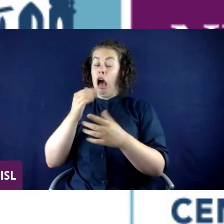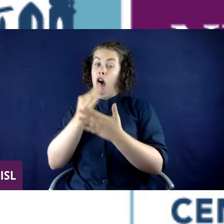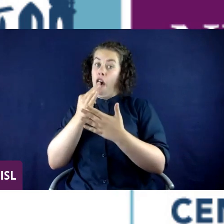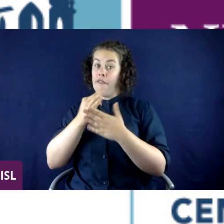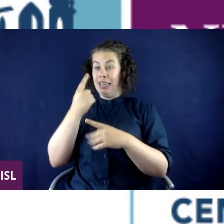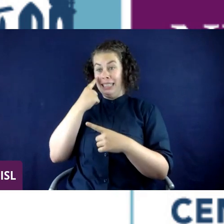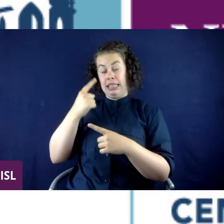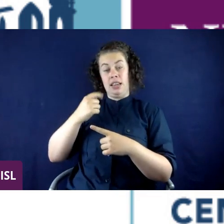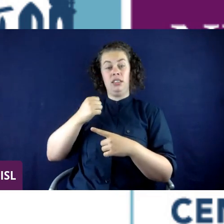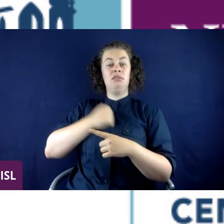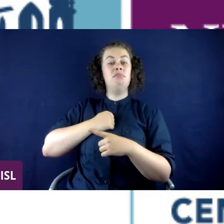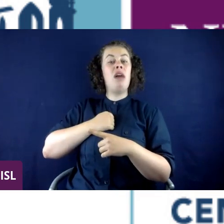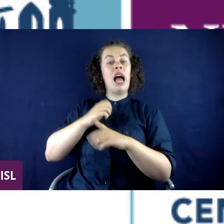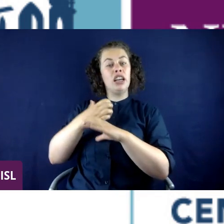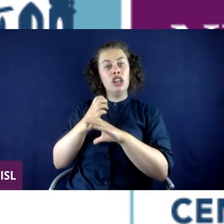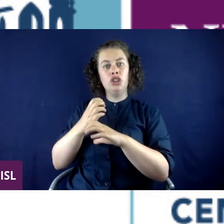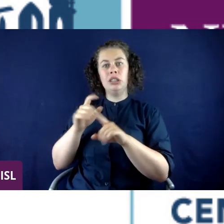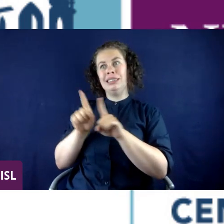very interesting because I was reading a book